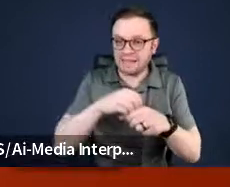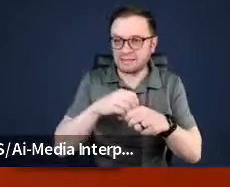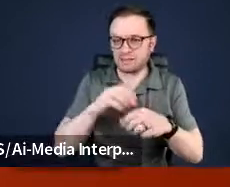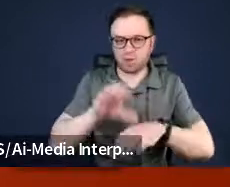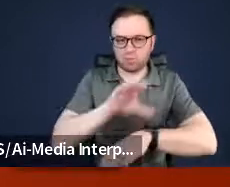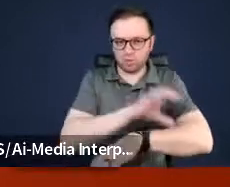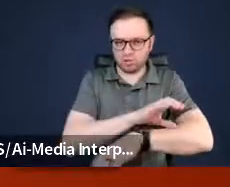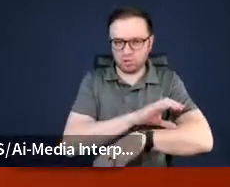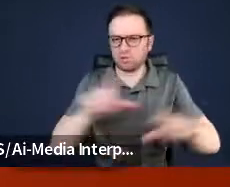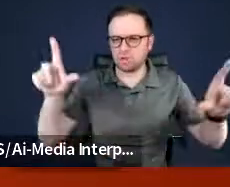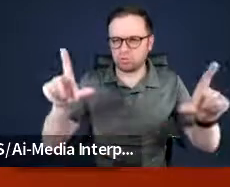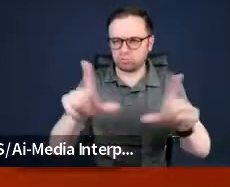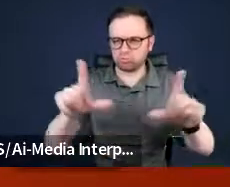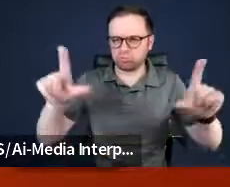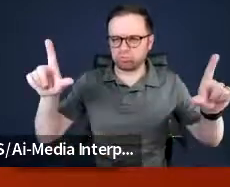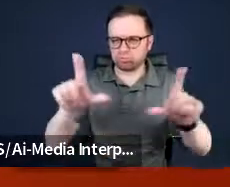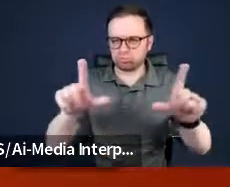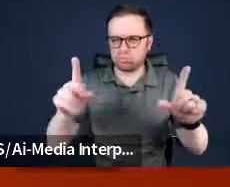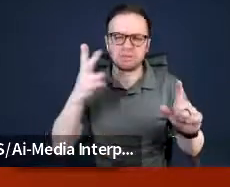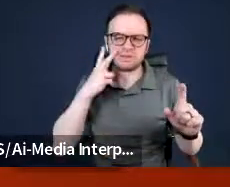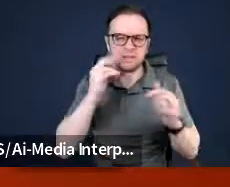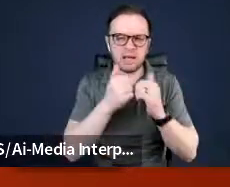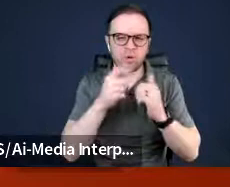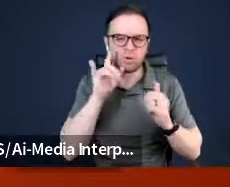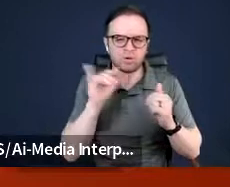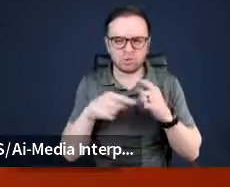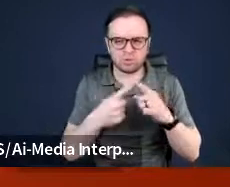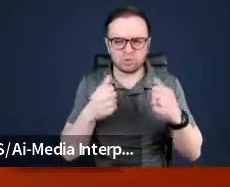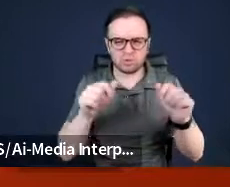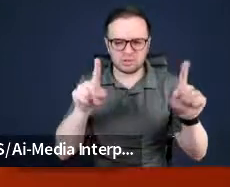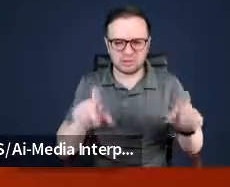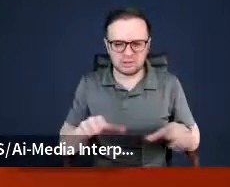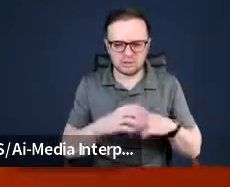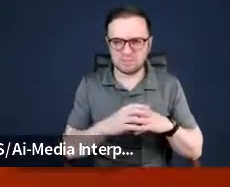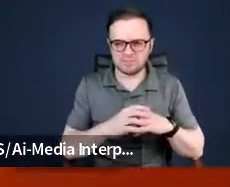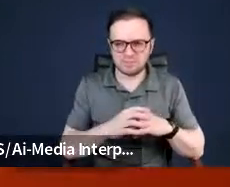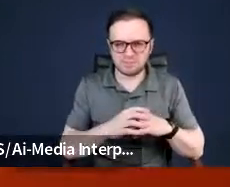the tablet view is different and then you have using just a responsive window within a desktop.